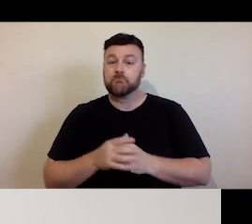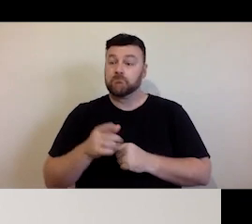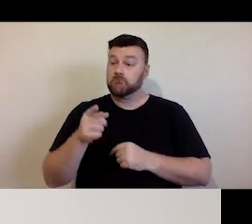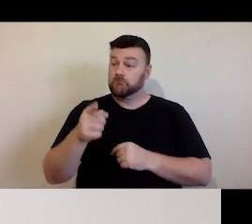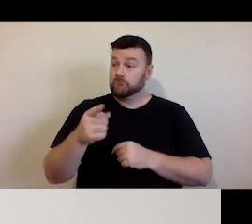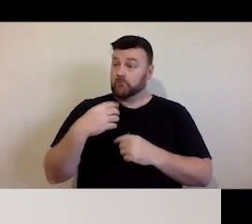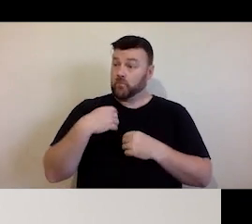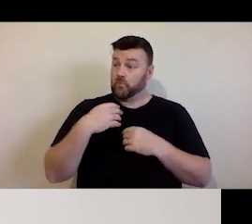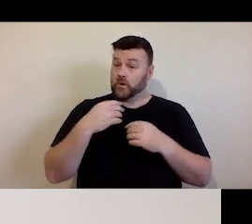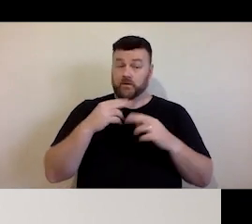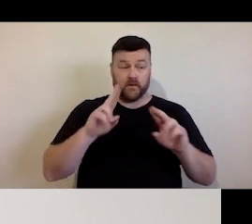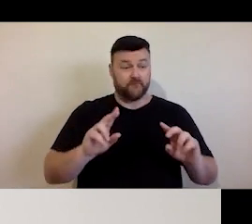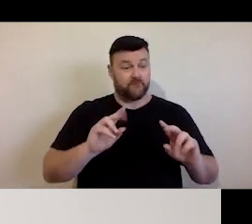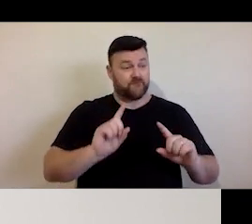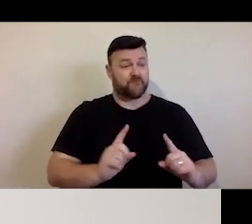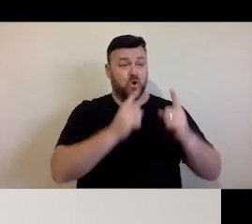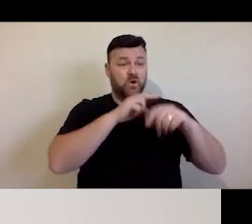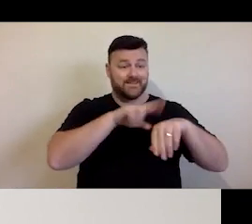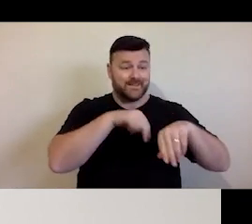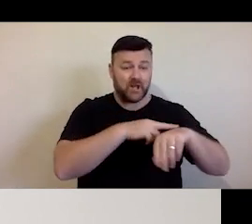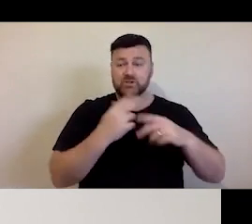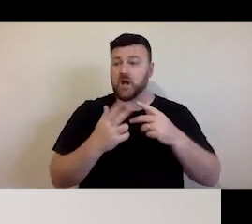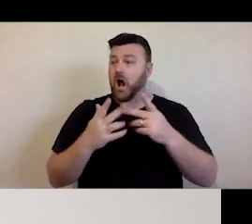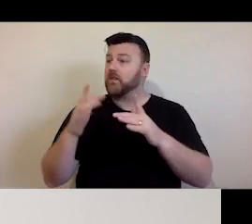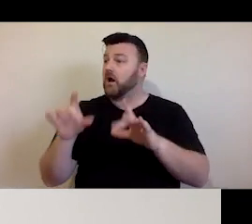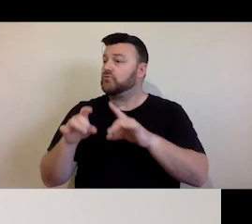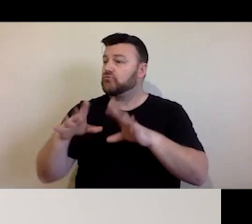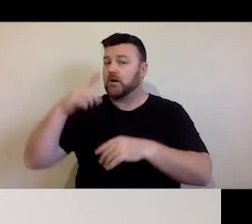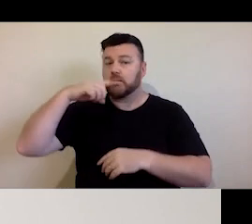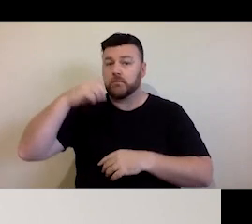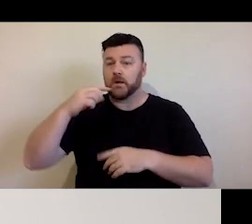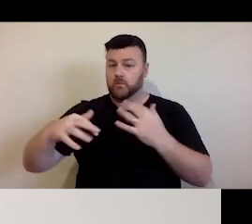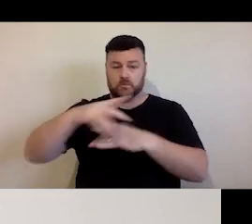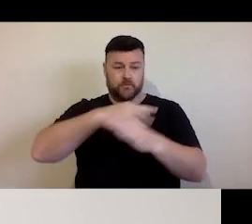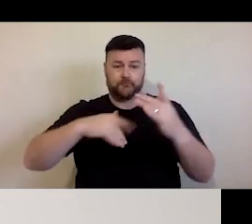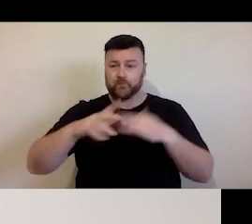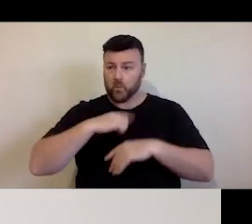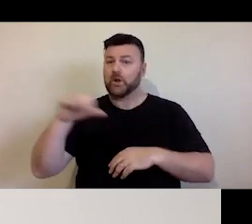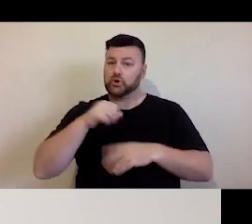Australians, we should be prepared for reciprocity in the teaching and